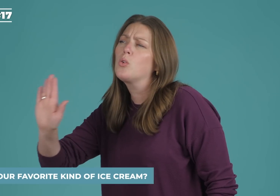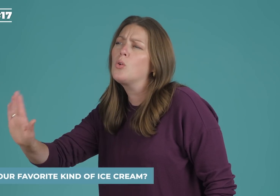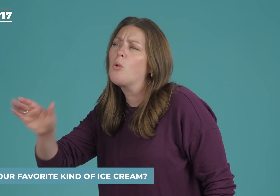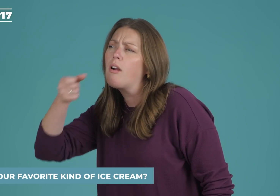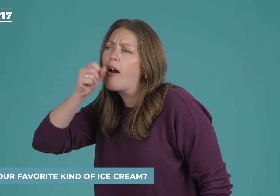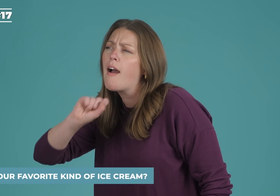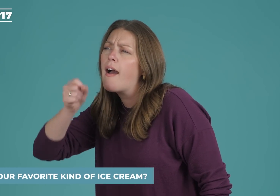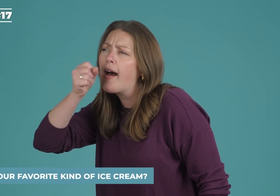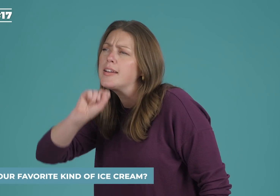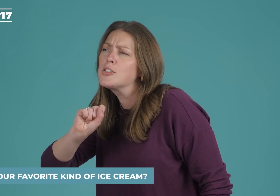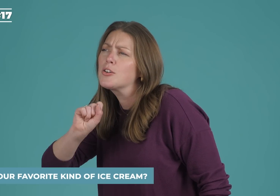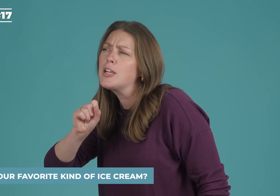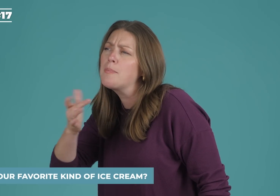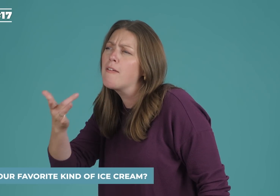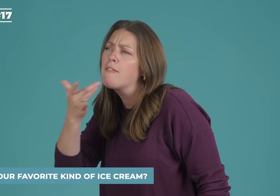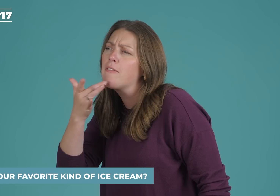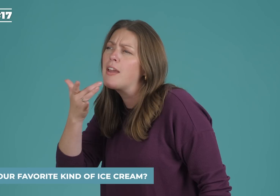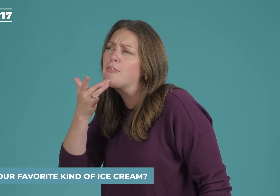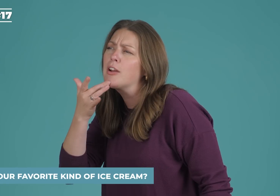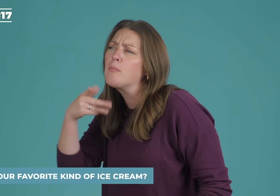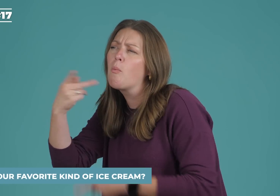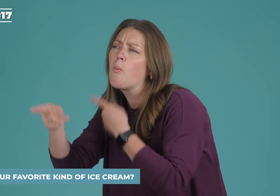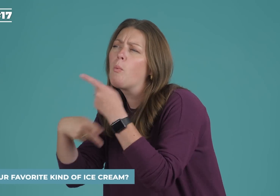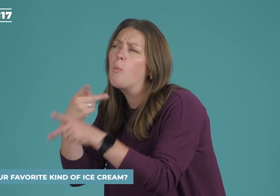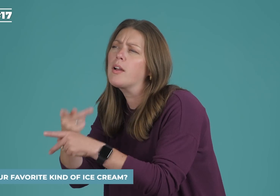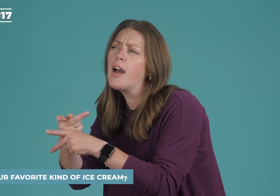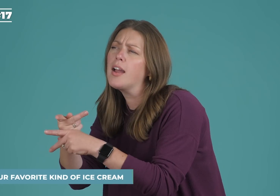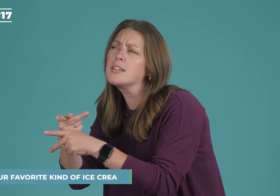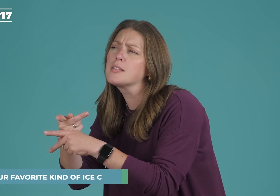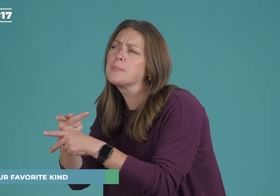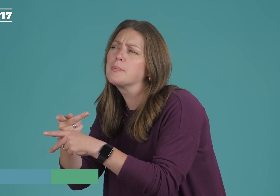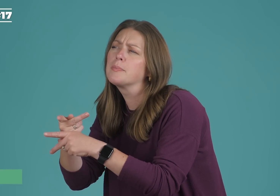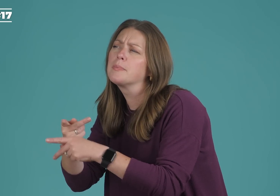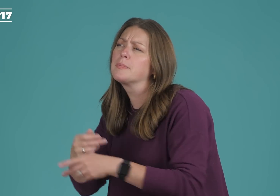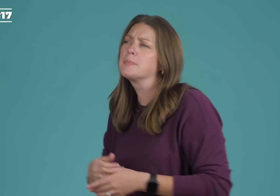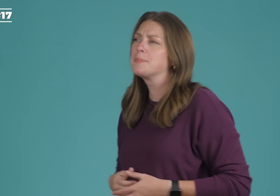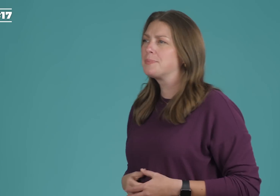Your ice cream favorite. What kind?